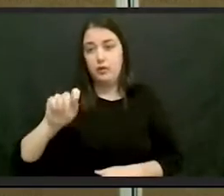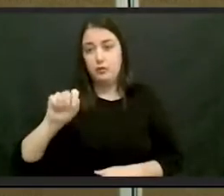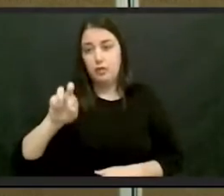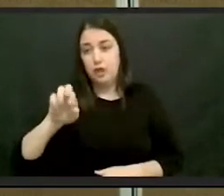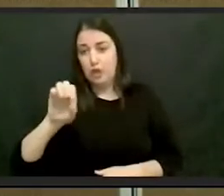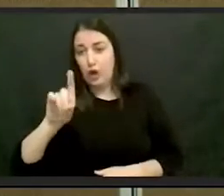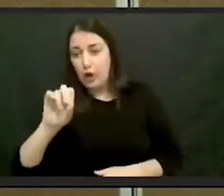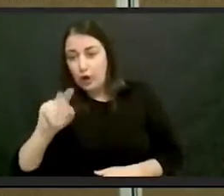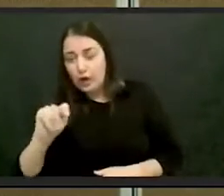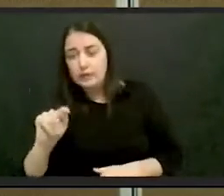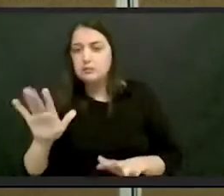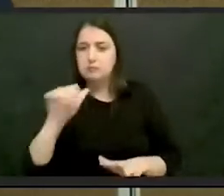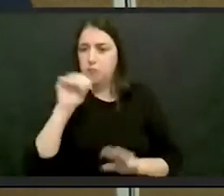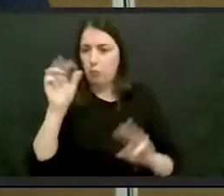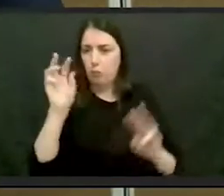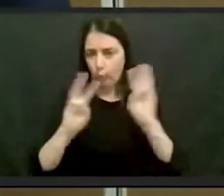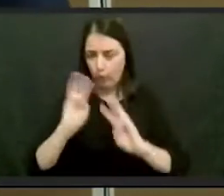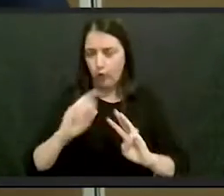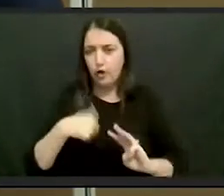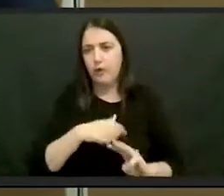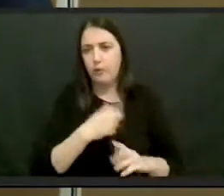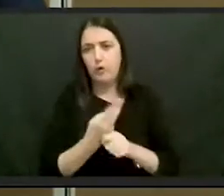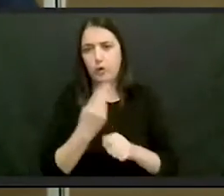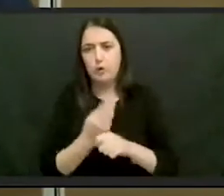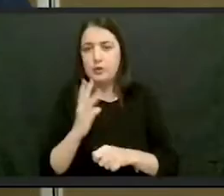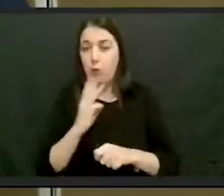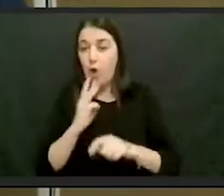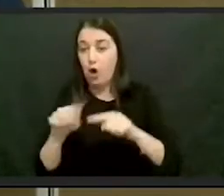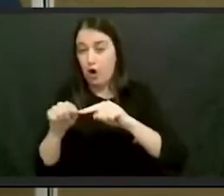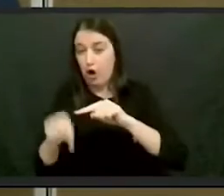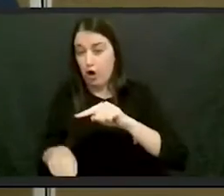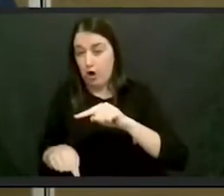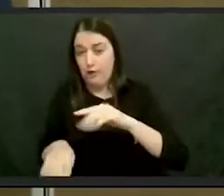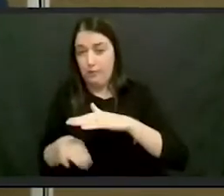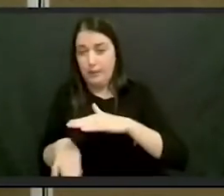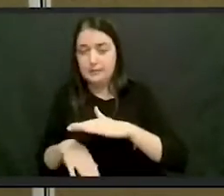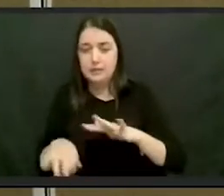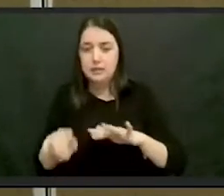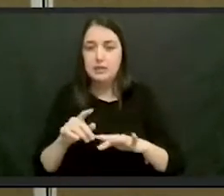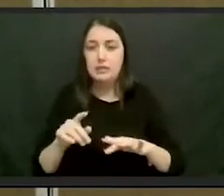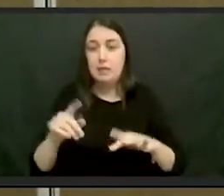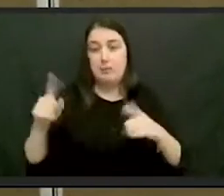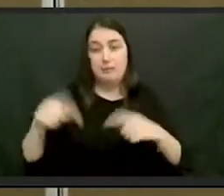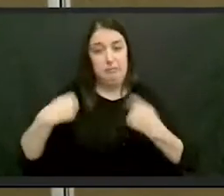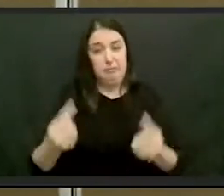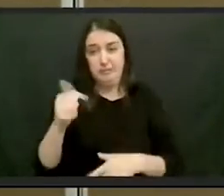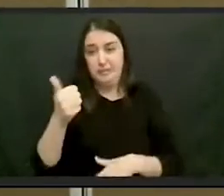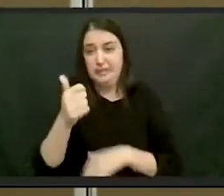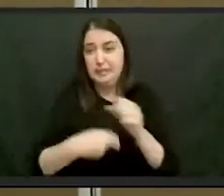in here. I'm not sure if it's been used in the past but in our short tenure here, I know we're not using retardant in that area.